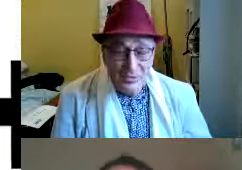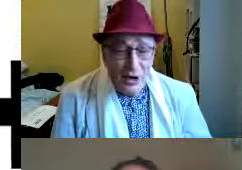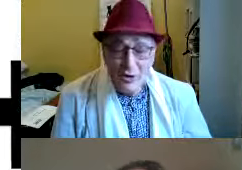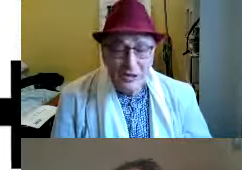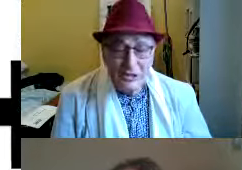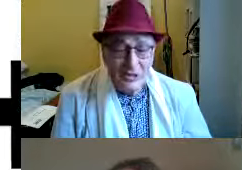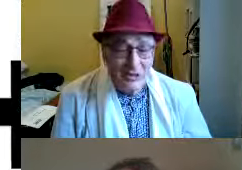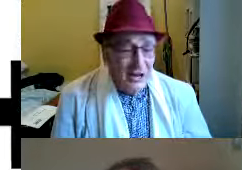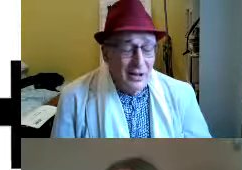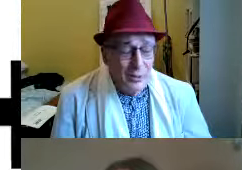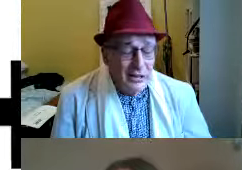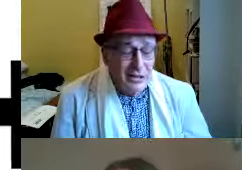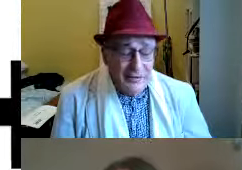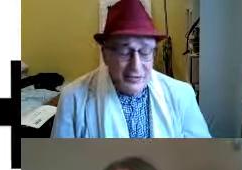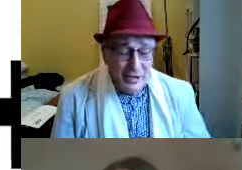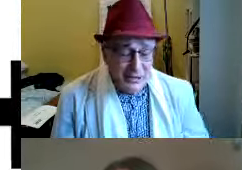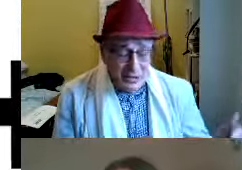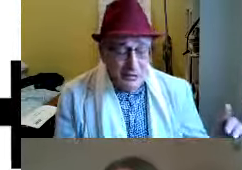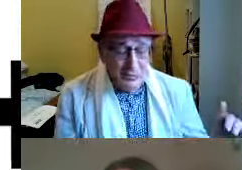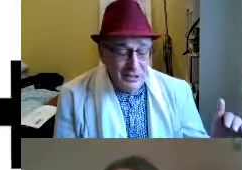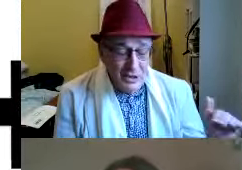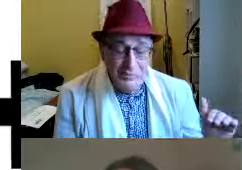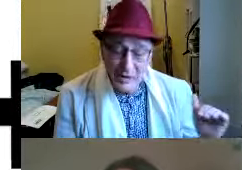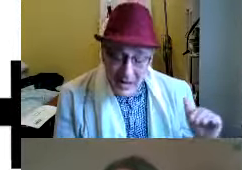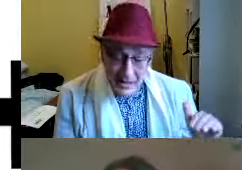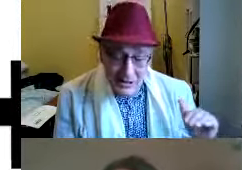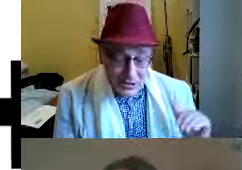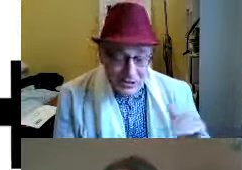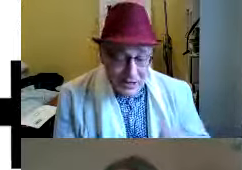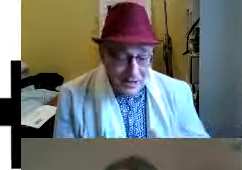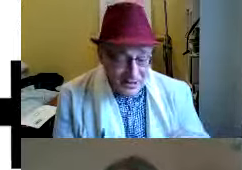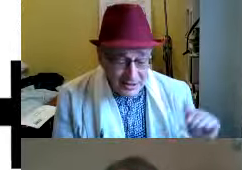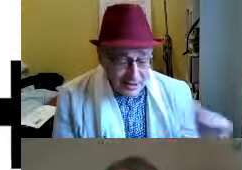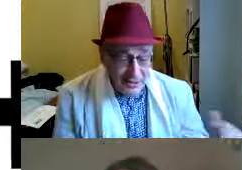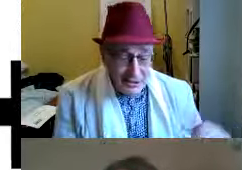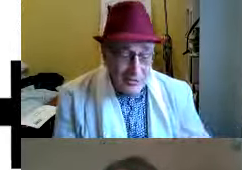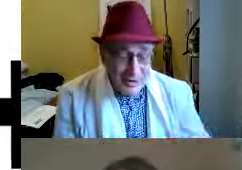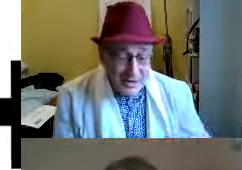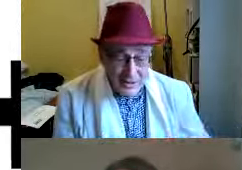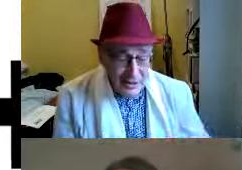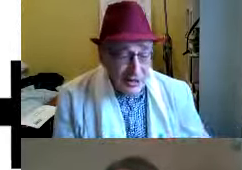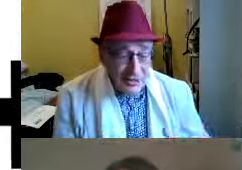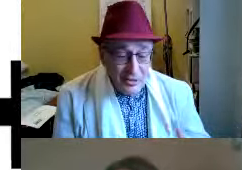no that's it's otherwise everything is going to be so blanded down it's going to be so bland there's